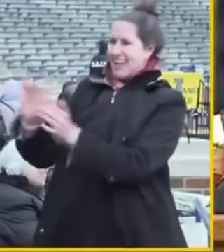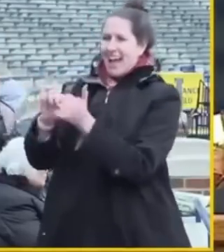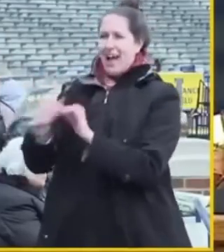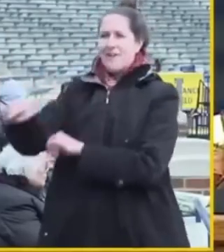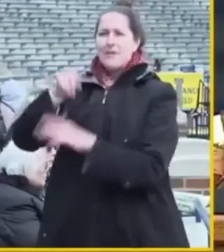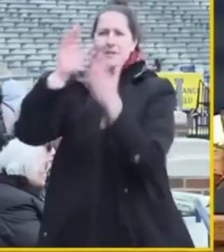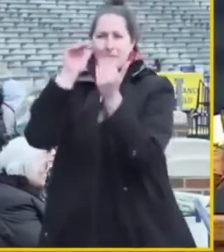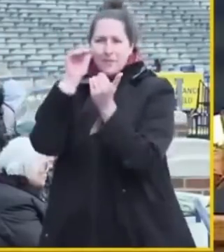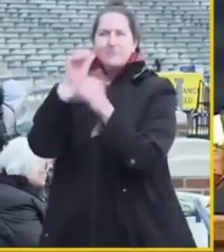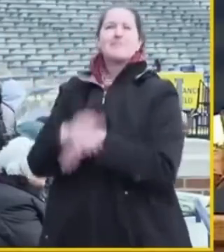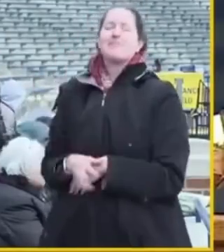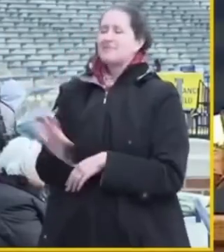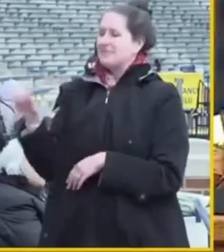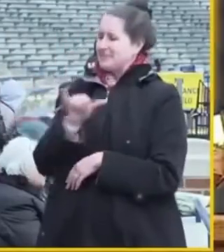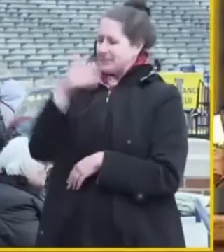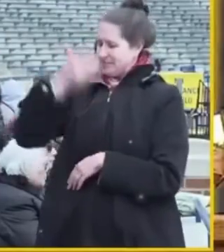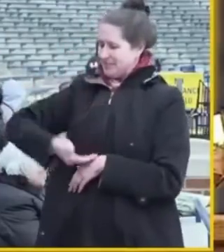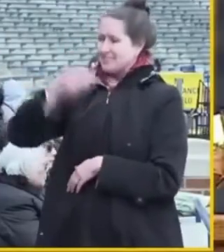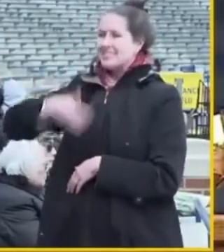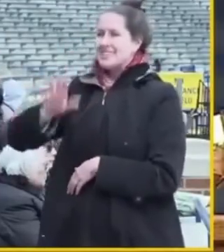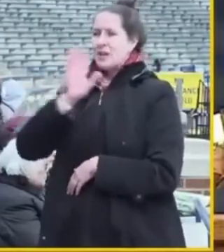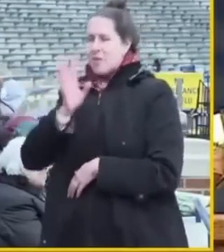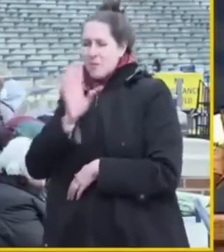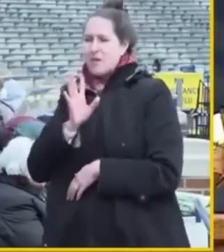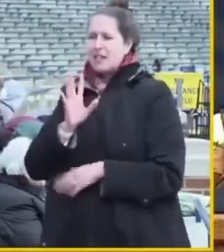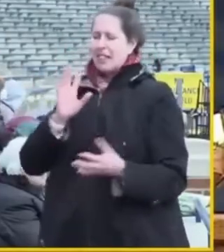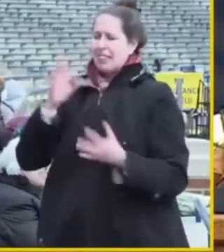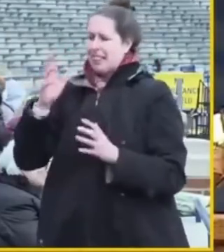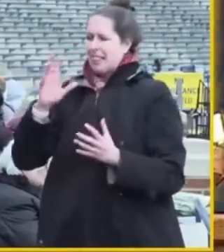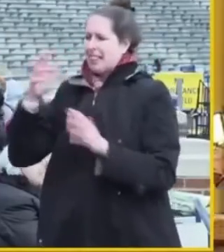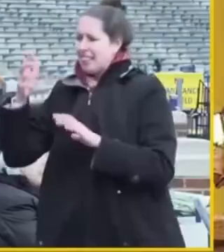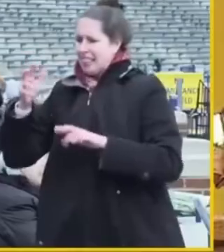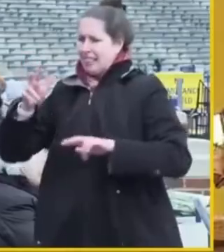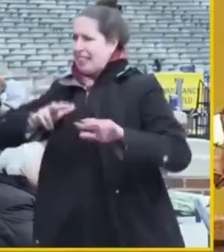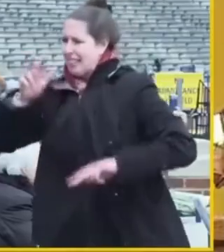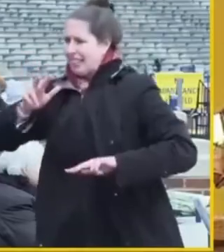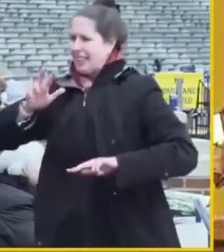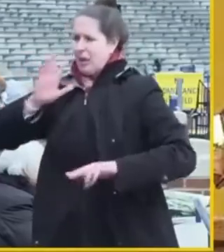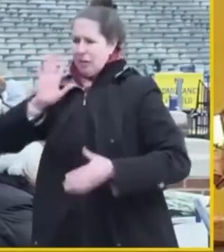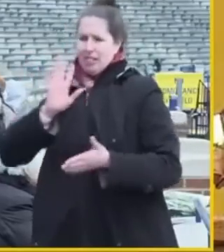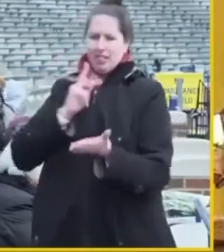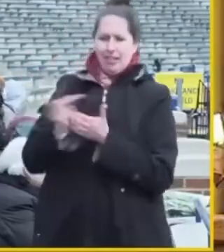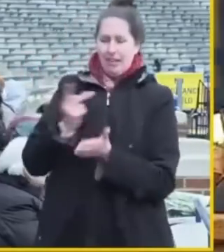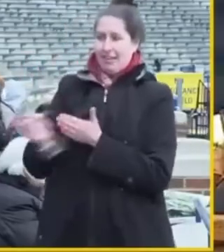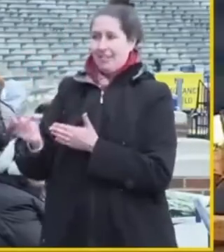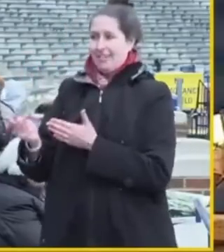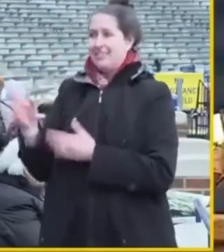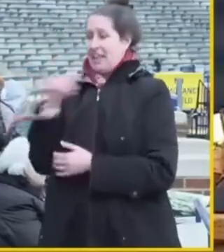Like me, you will stumble and fall. Like me, you will get fired, perhaps.